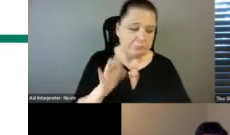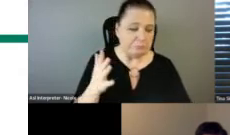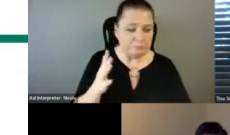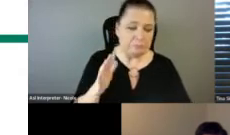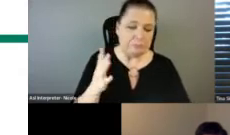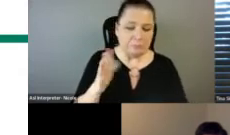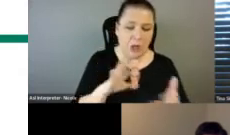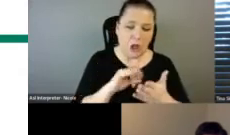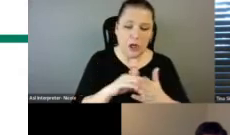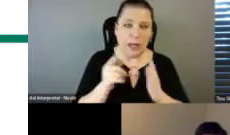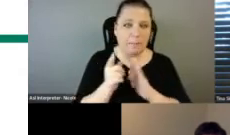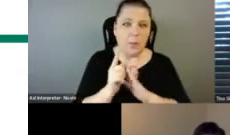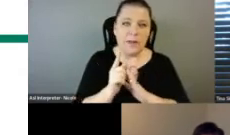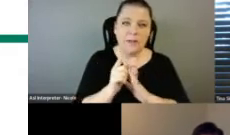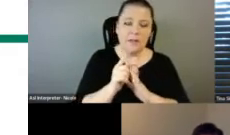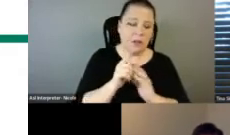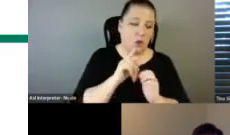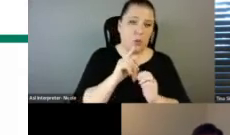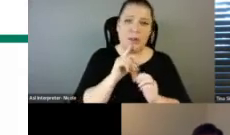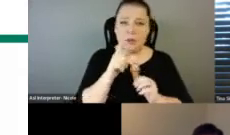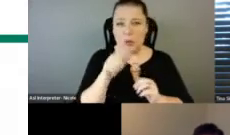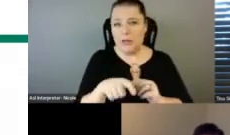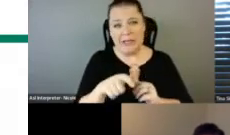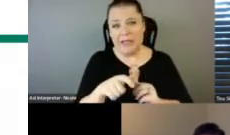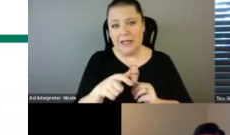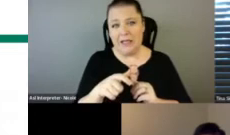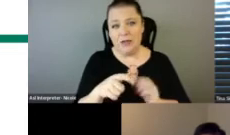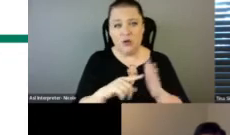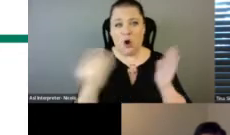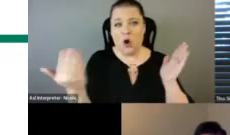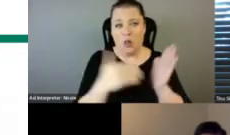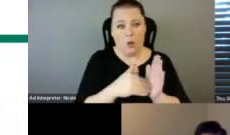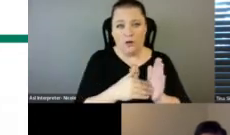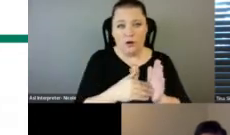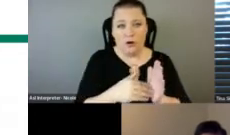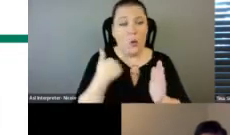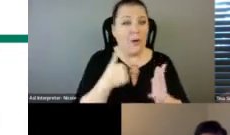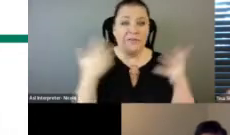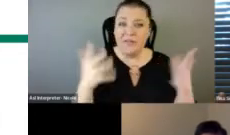for us was that you really don't need to reinvent the wheel, we created all these different